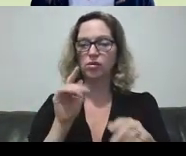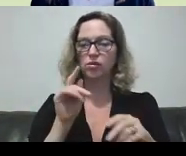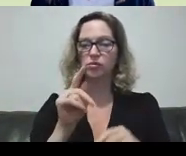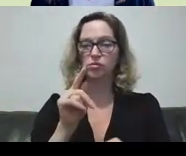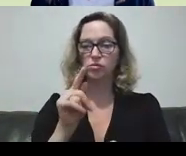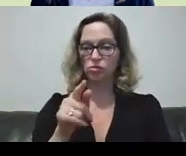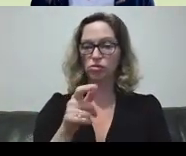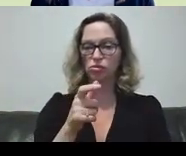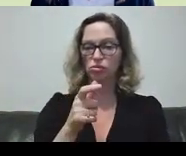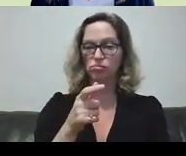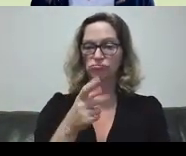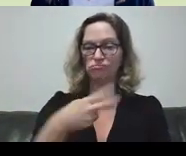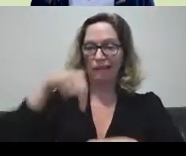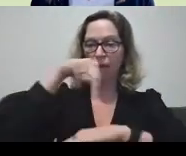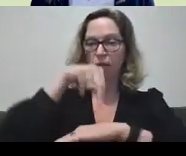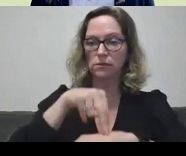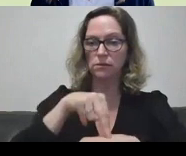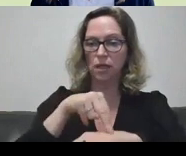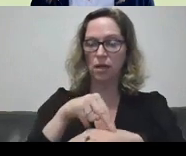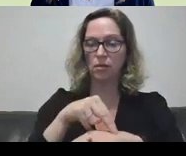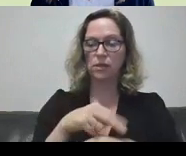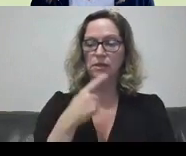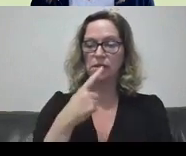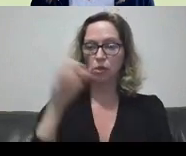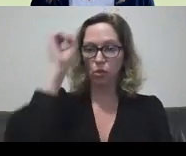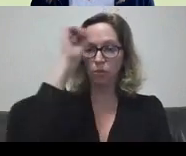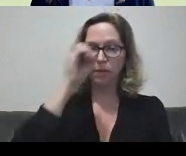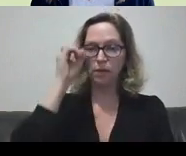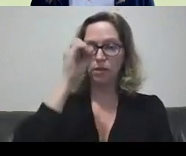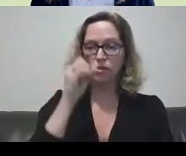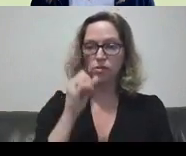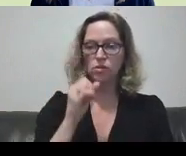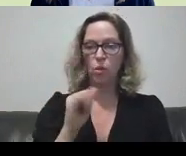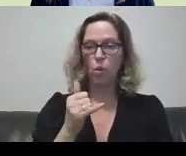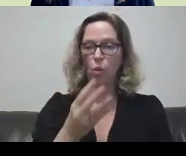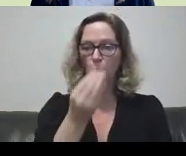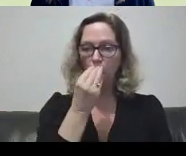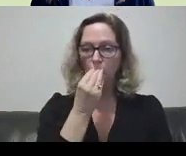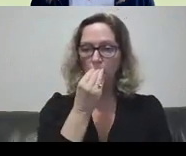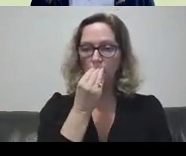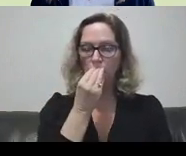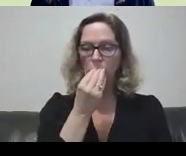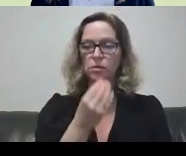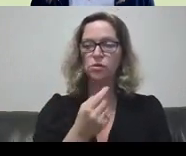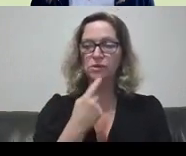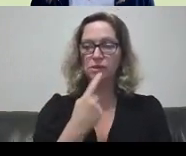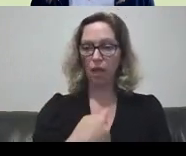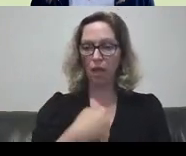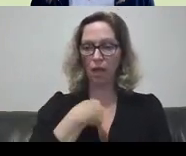opinions or do you remain silent are you using eye statements often they're quite